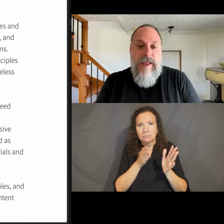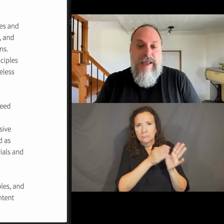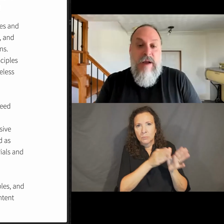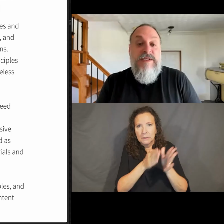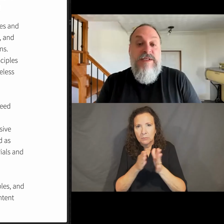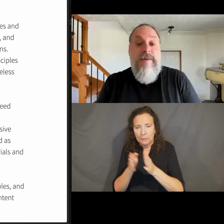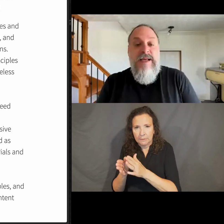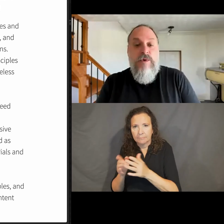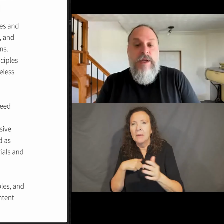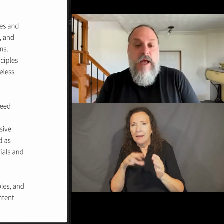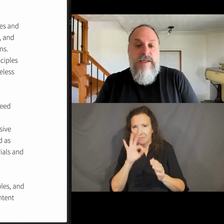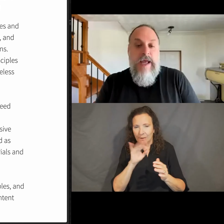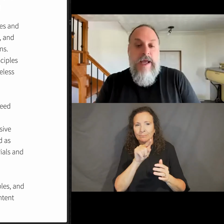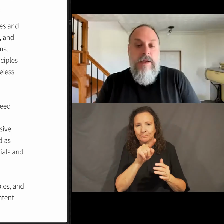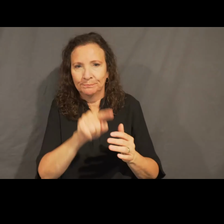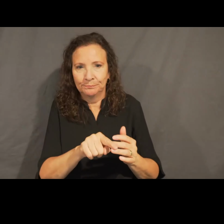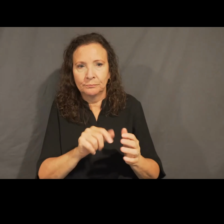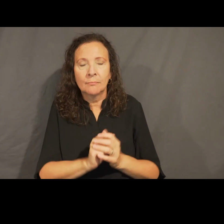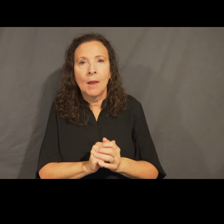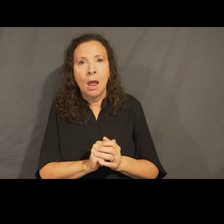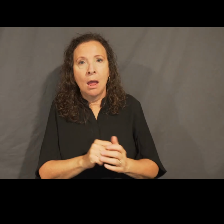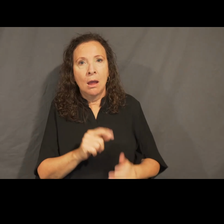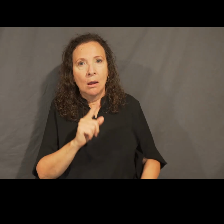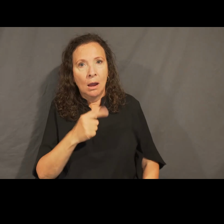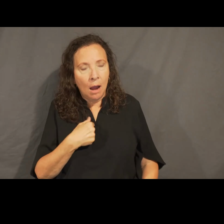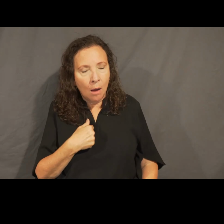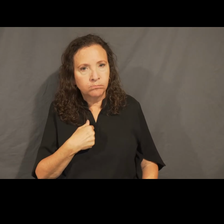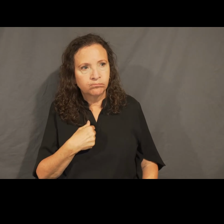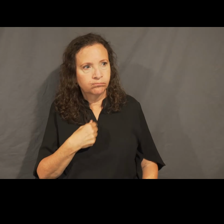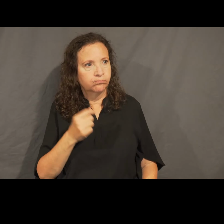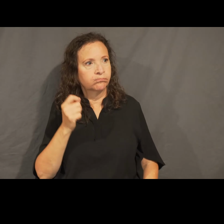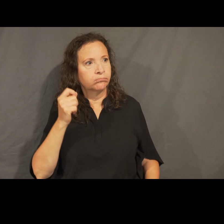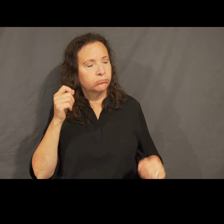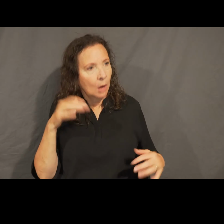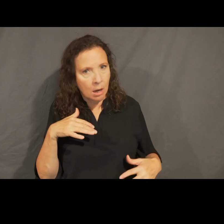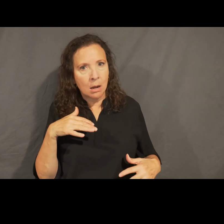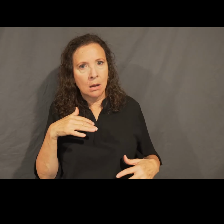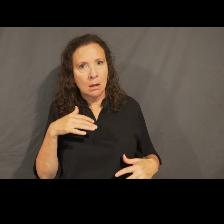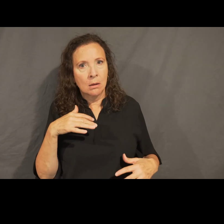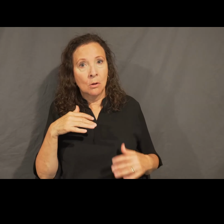I was amazed to realize that most people are really at the beginning of that journey.